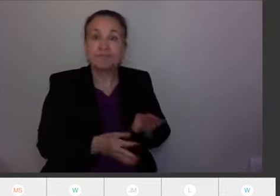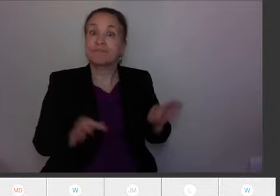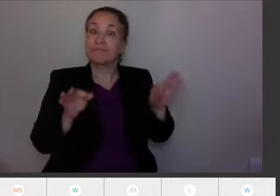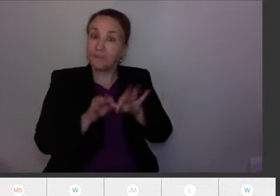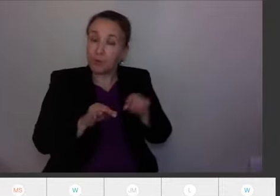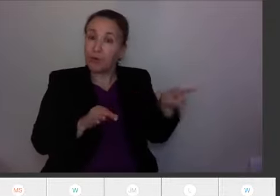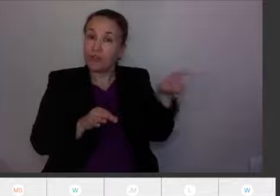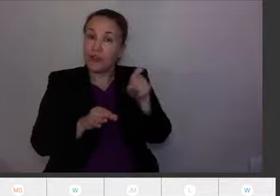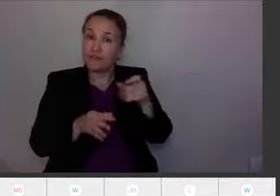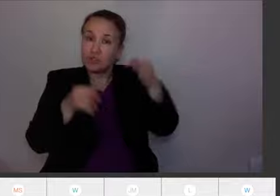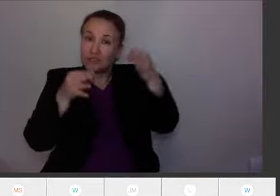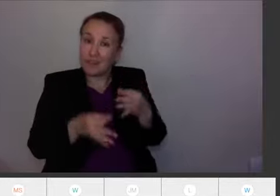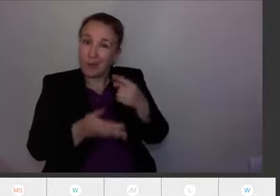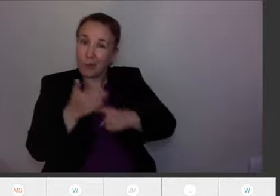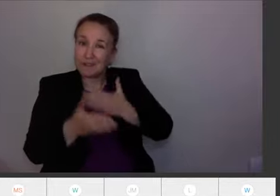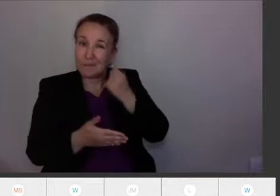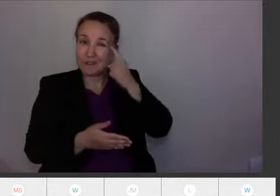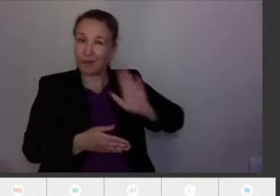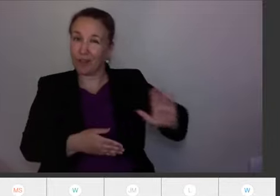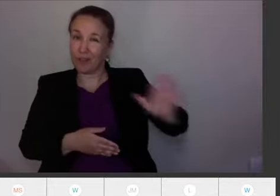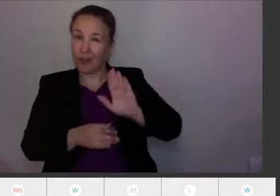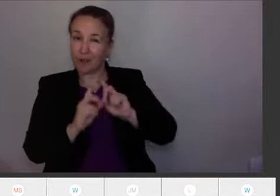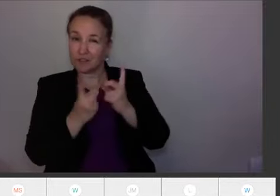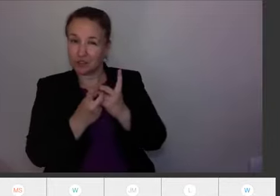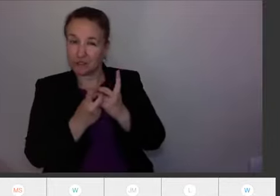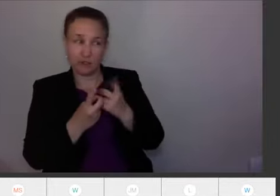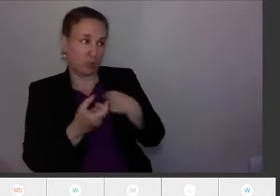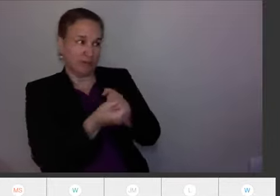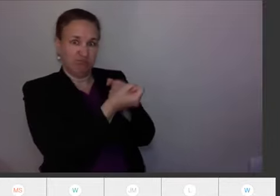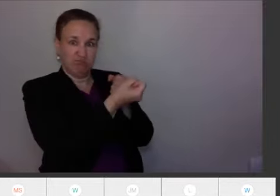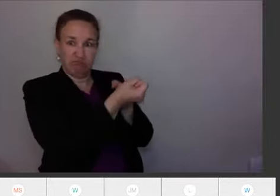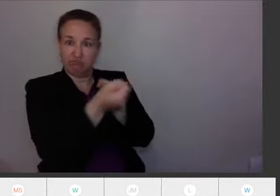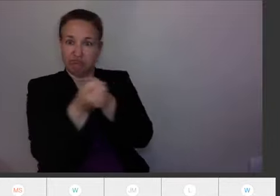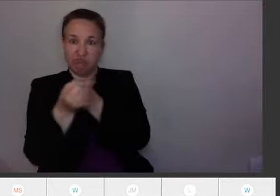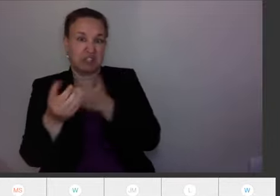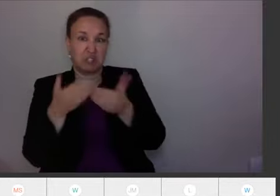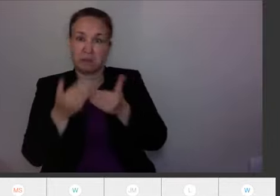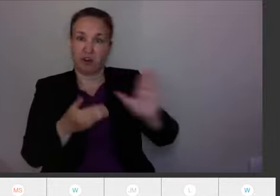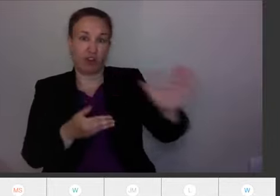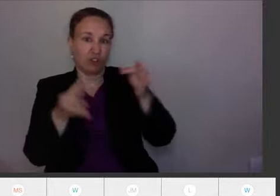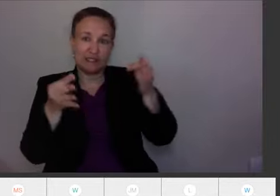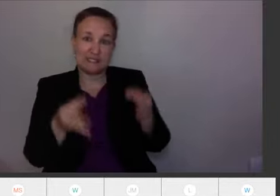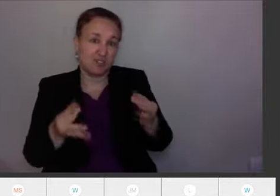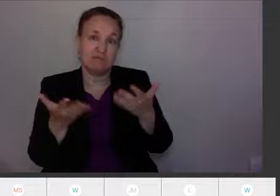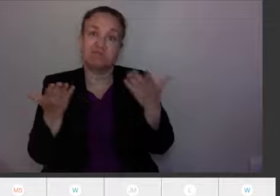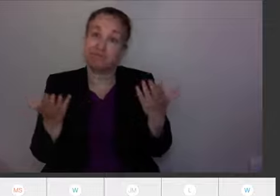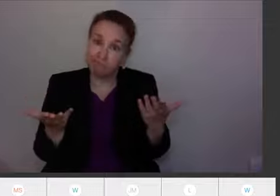district and we are here to support them no matter what that decision is so we're starting to see